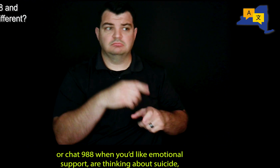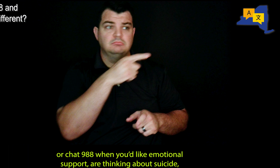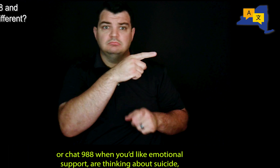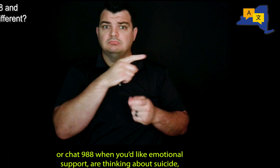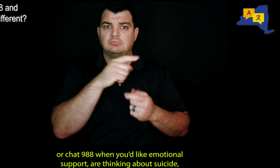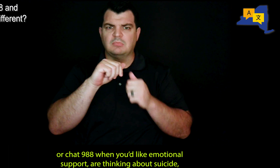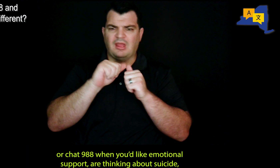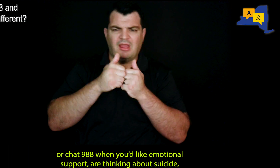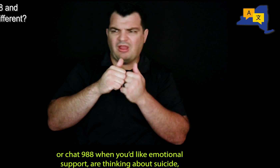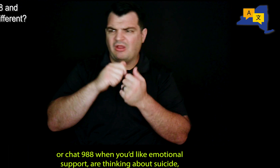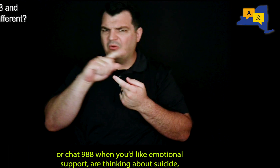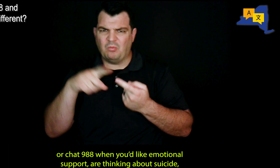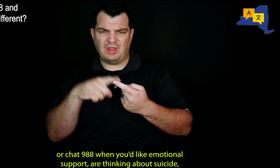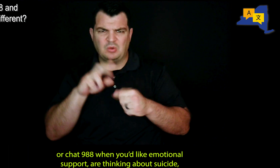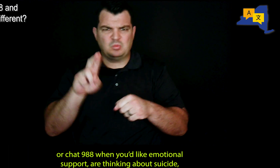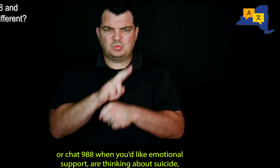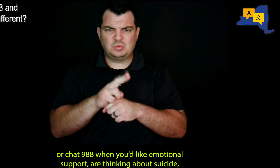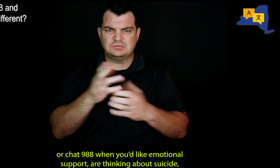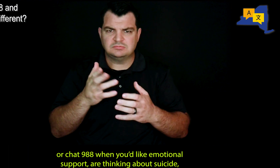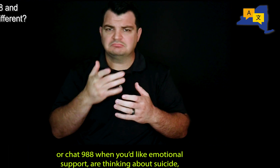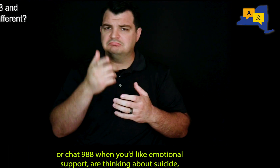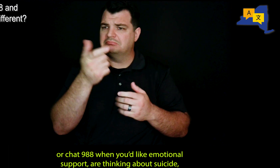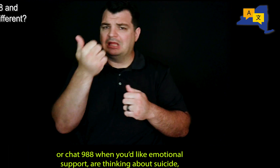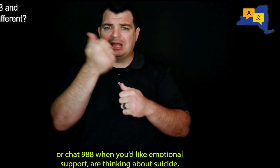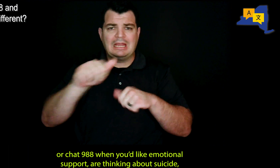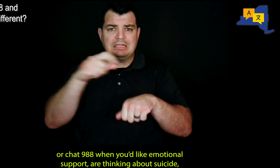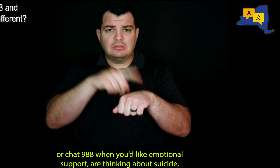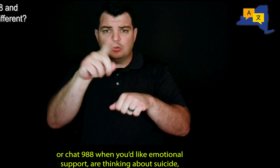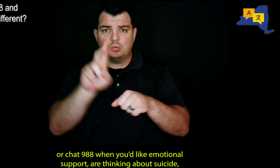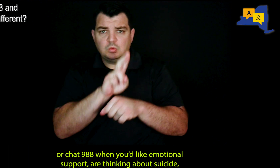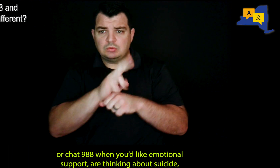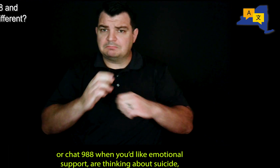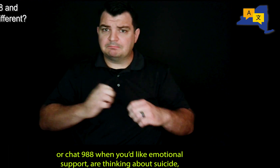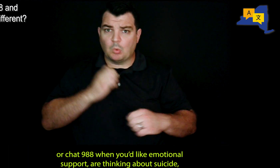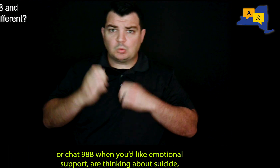or chat 988 when you’d like emotional support, are thinking about suicide,